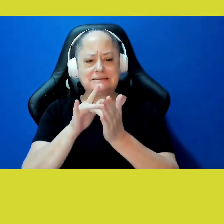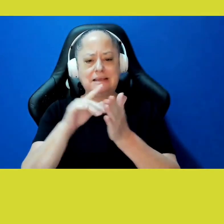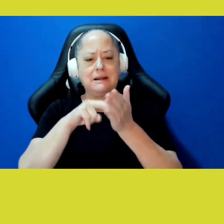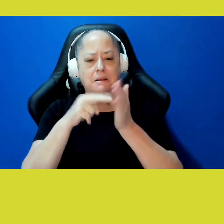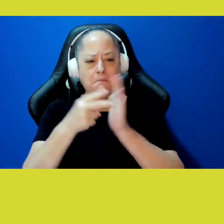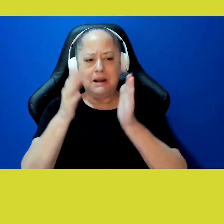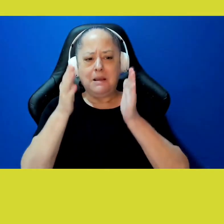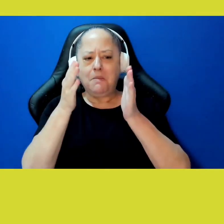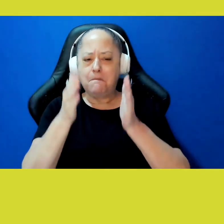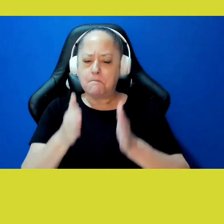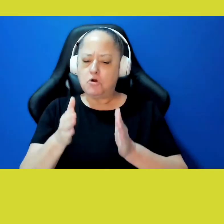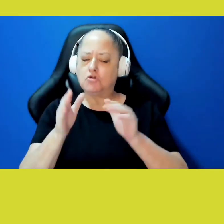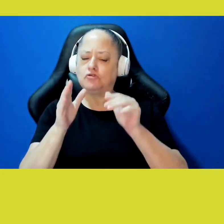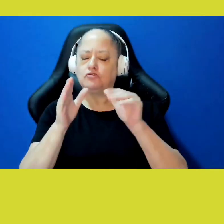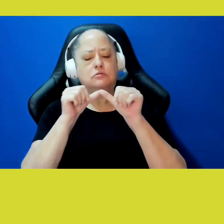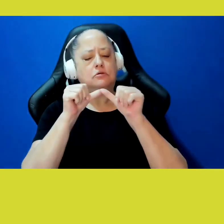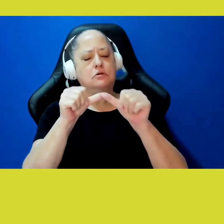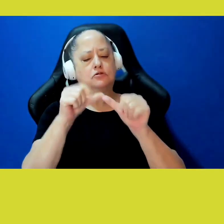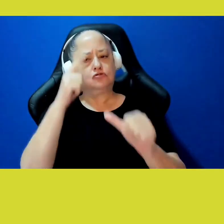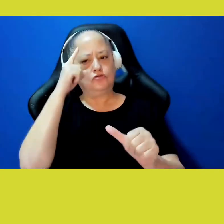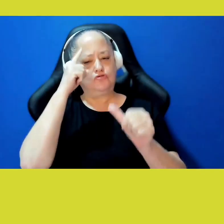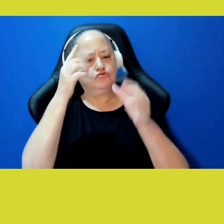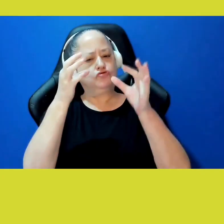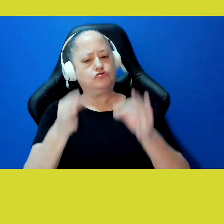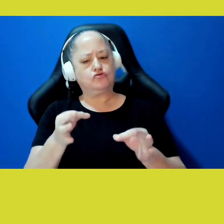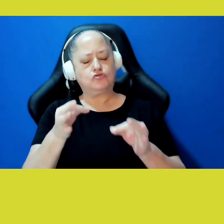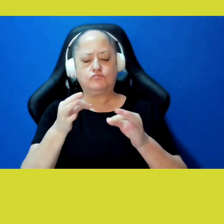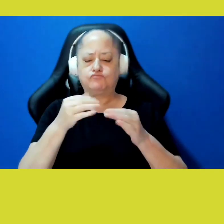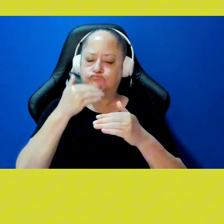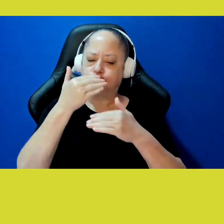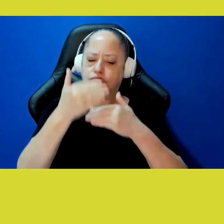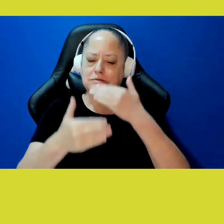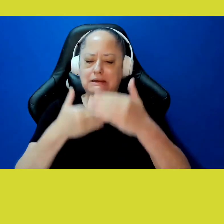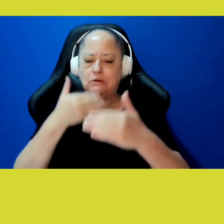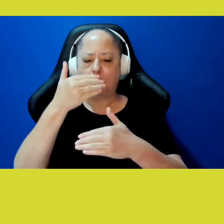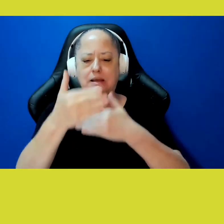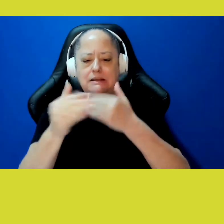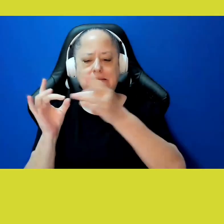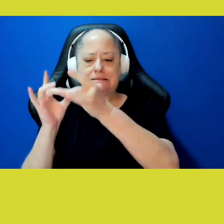to determine the sequence of things that happen to